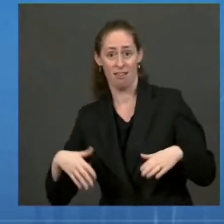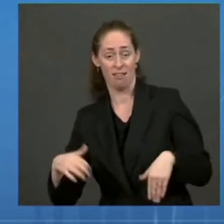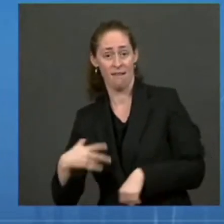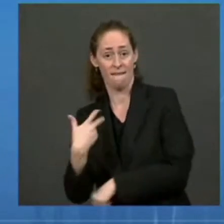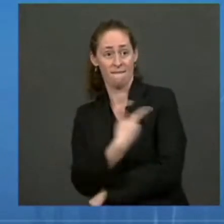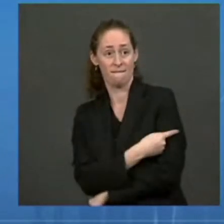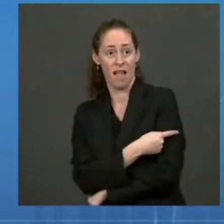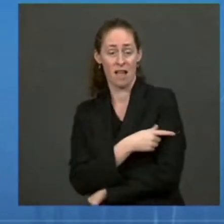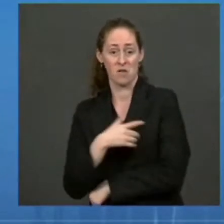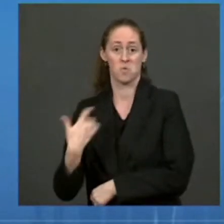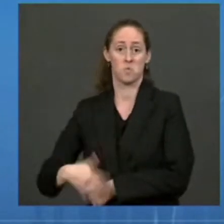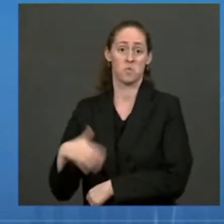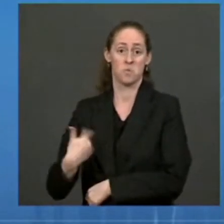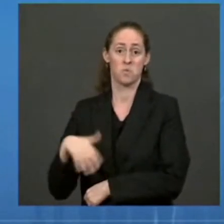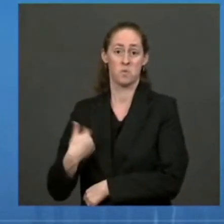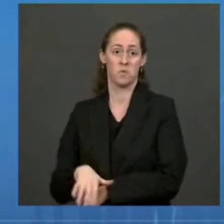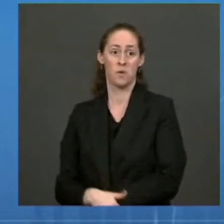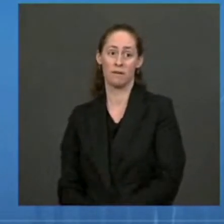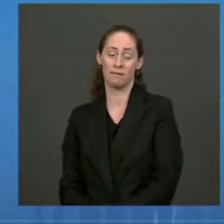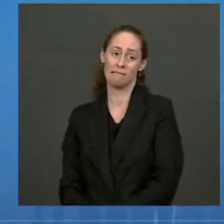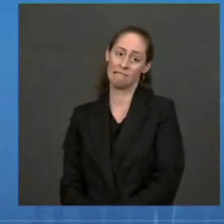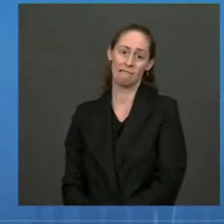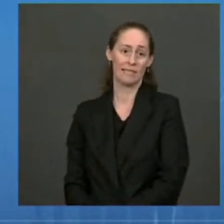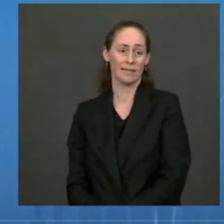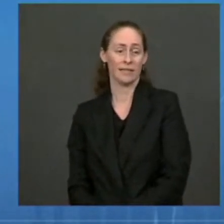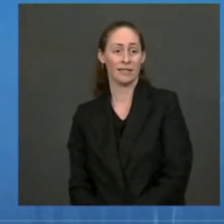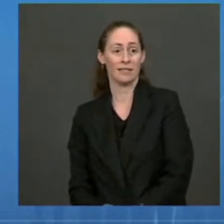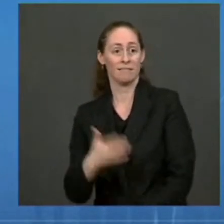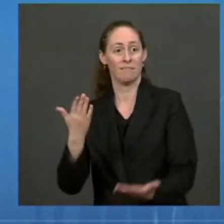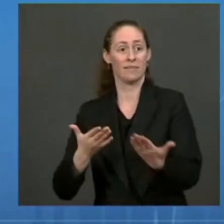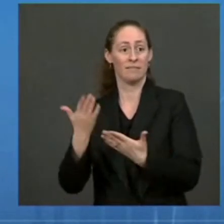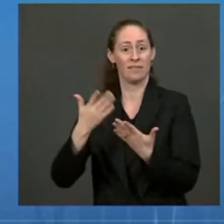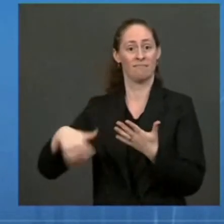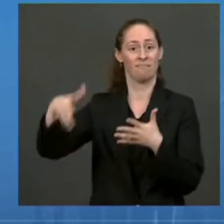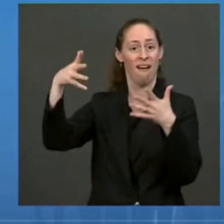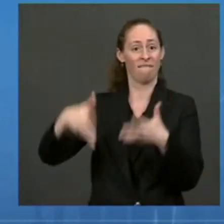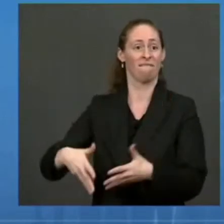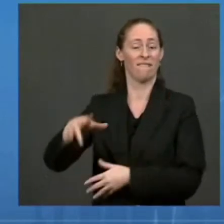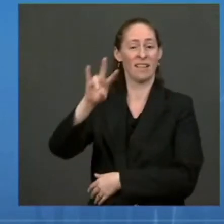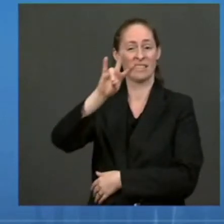SPOKE ABOUT, IT IS VERY IMPORTANT THAT THE UNVACCINATED